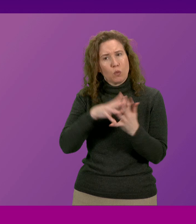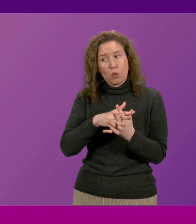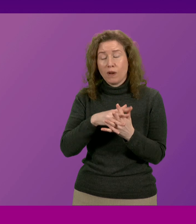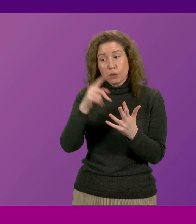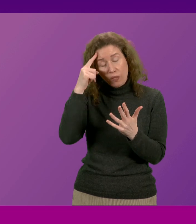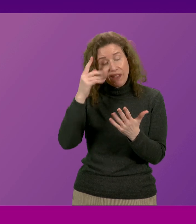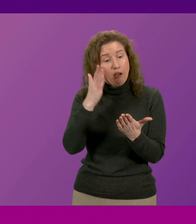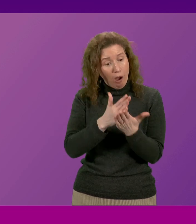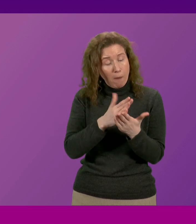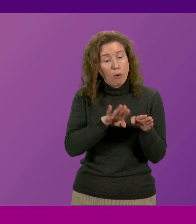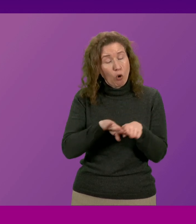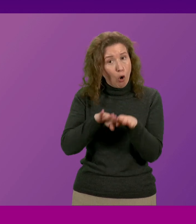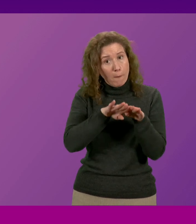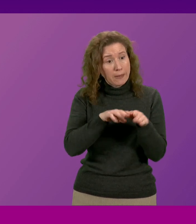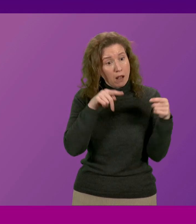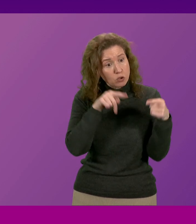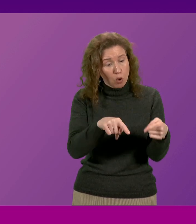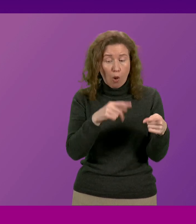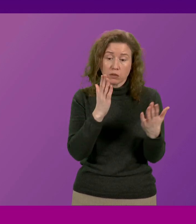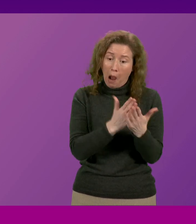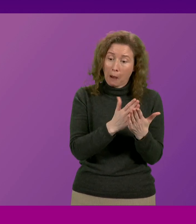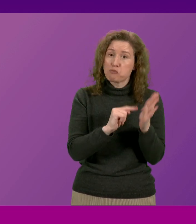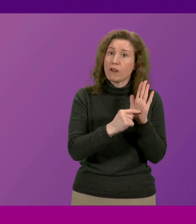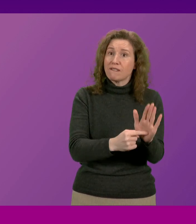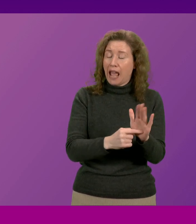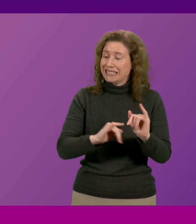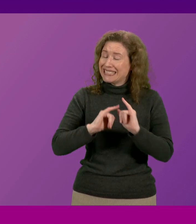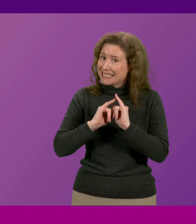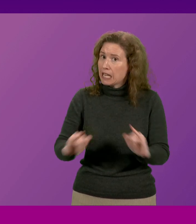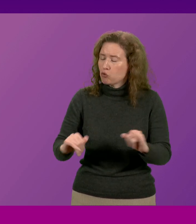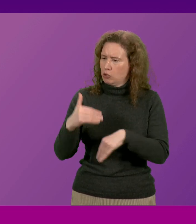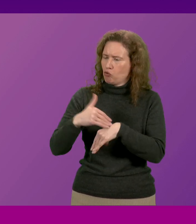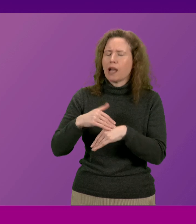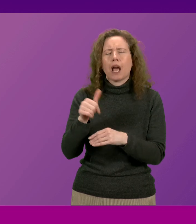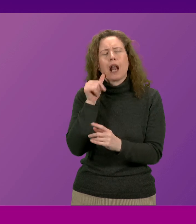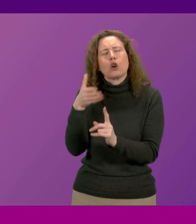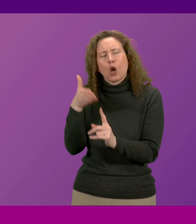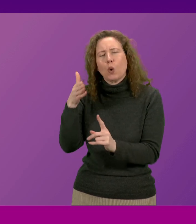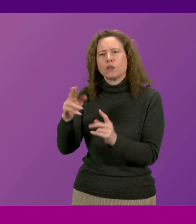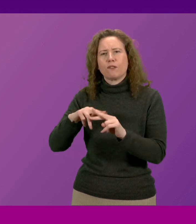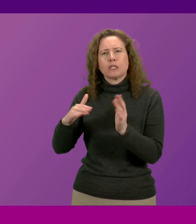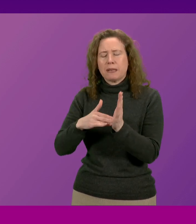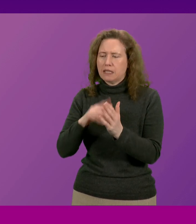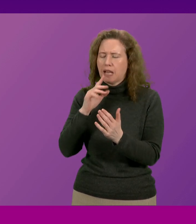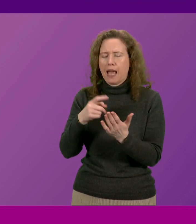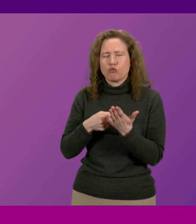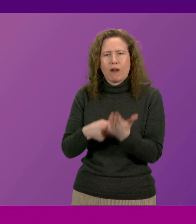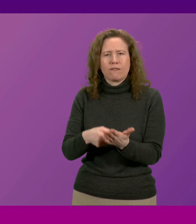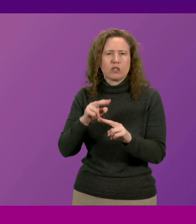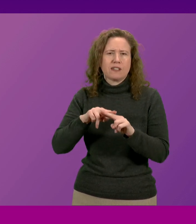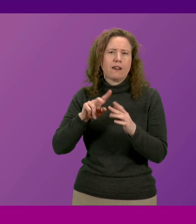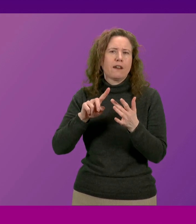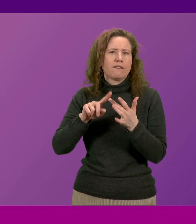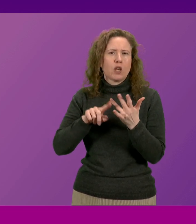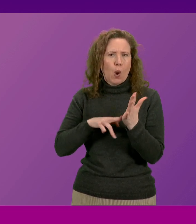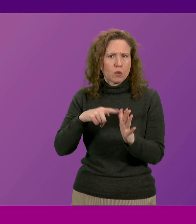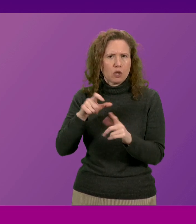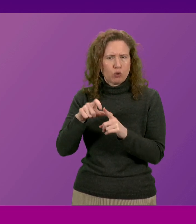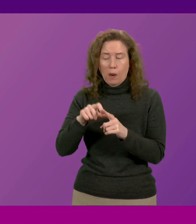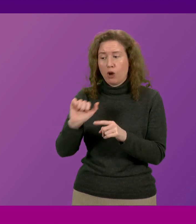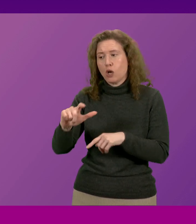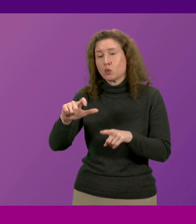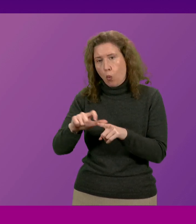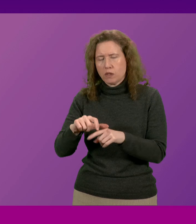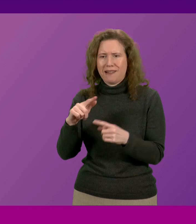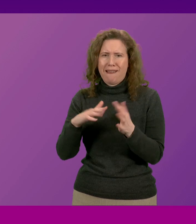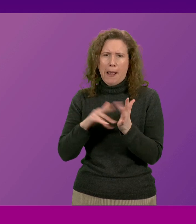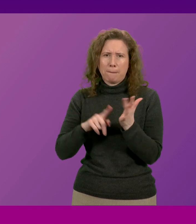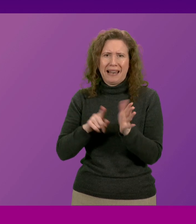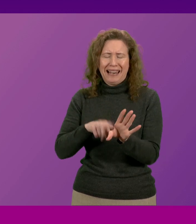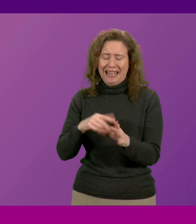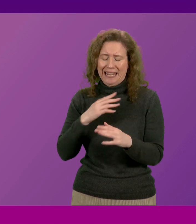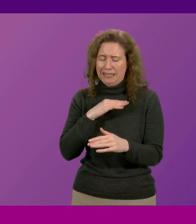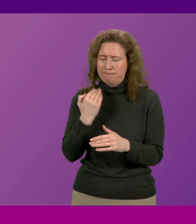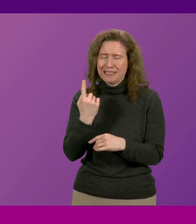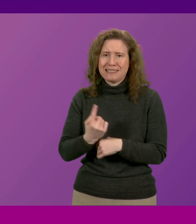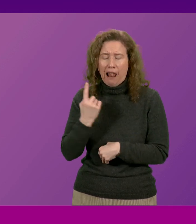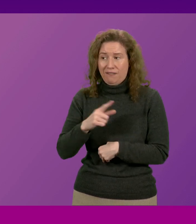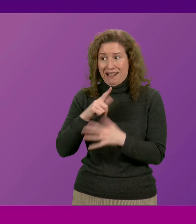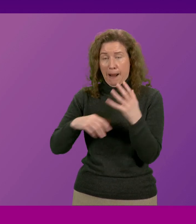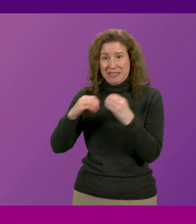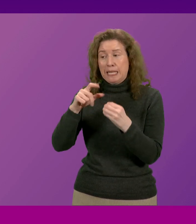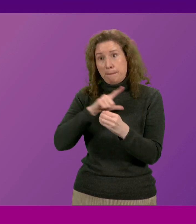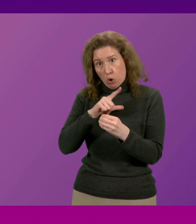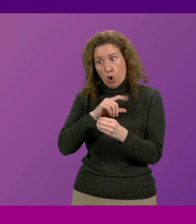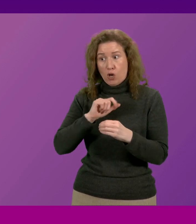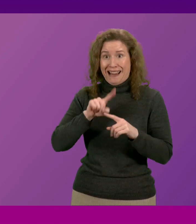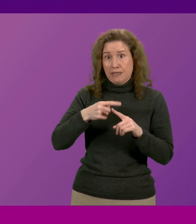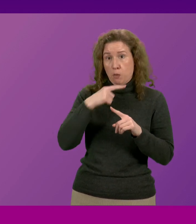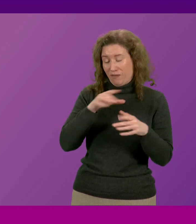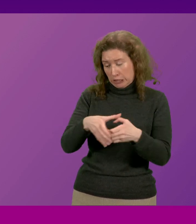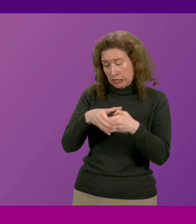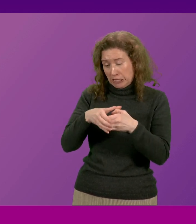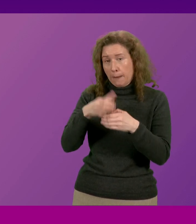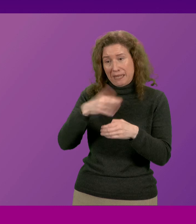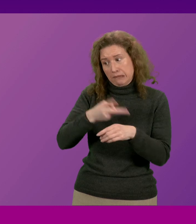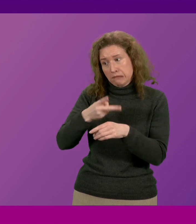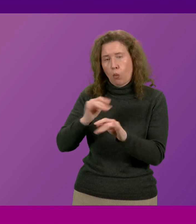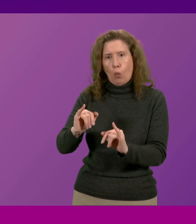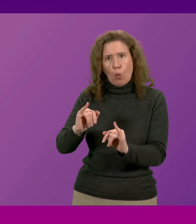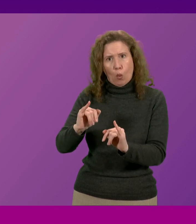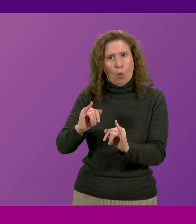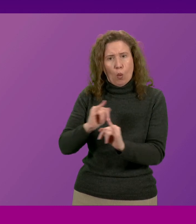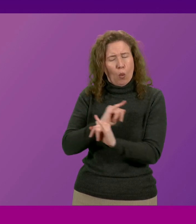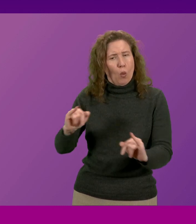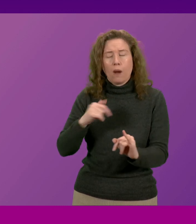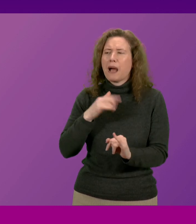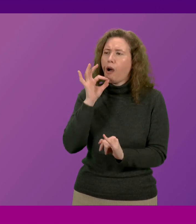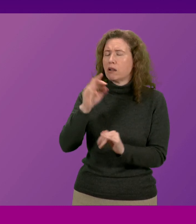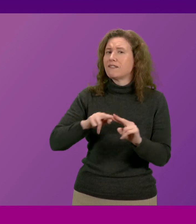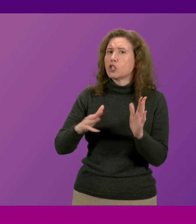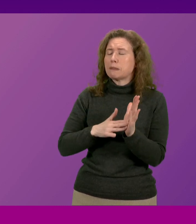common assault reflects the gravity of the crime, I ask him to consider meeting